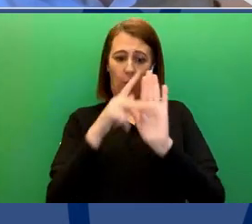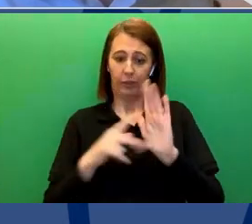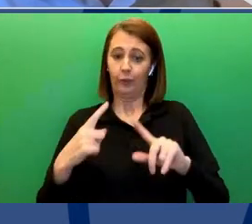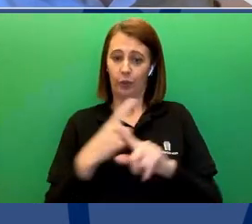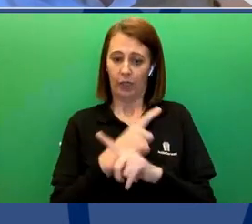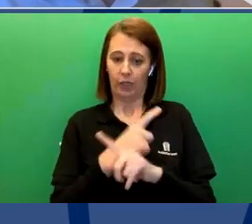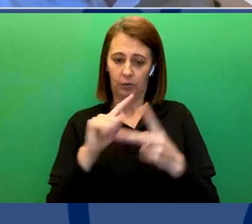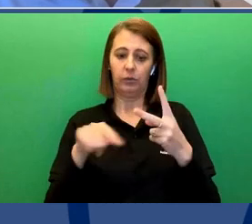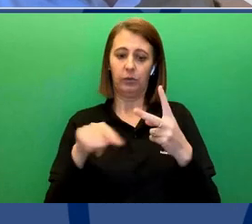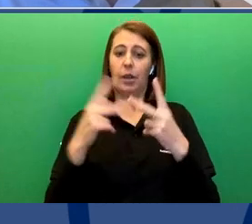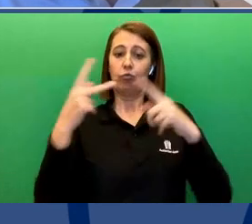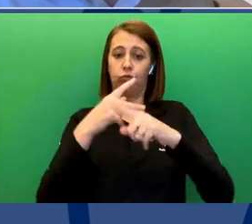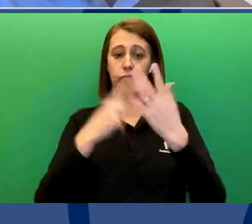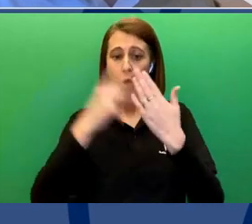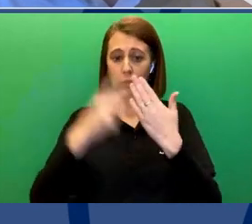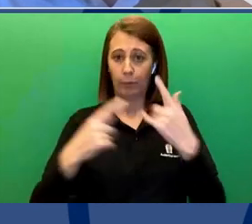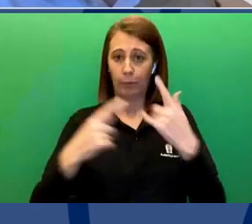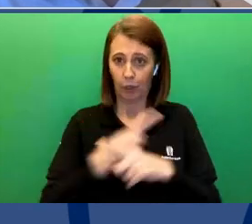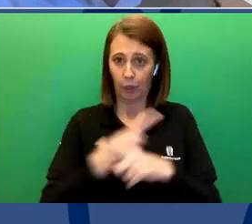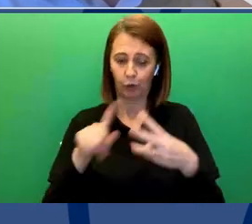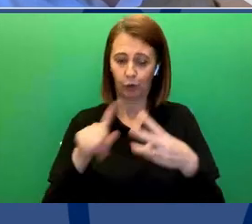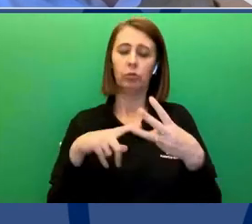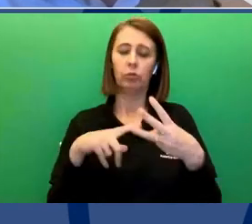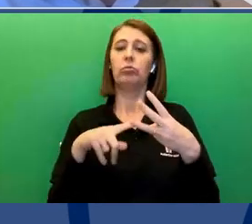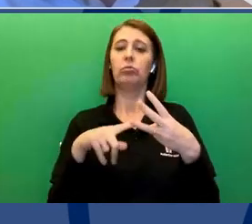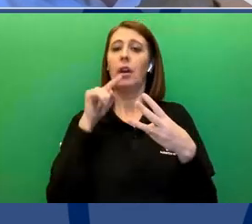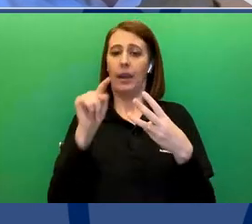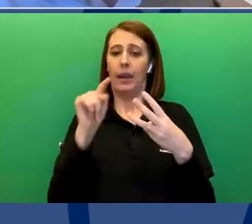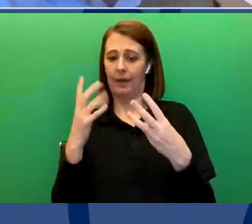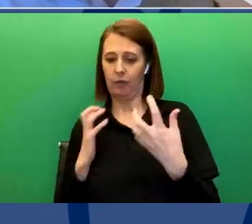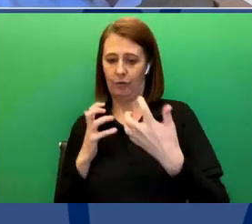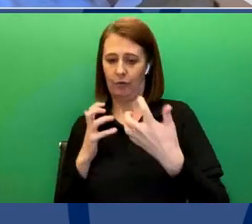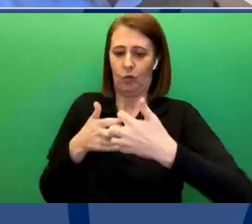been changed, and they've been changed to accommodate what we know to be the evolving